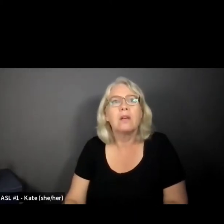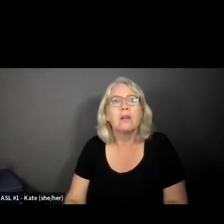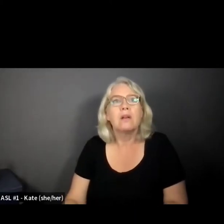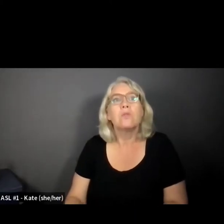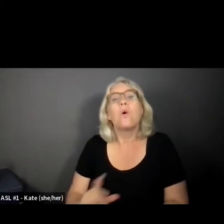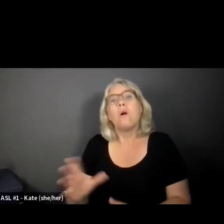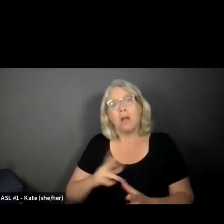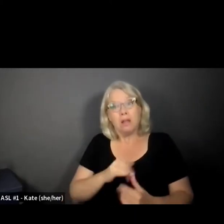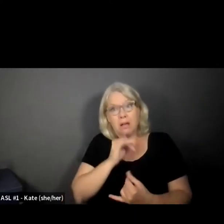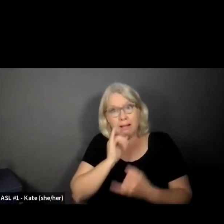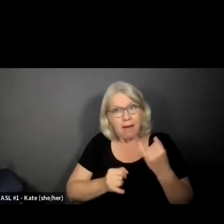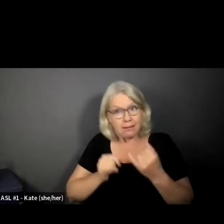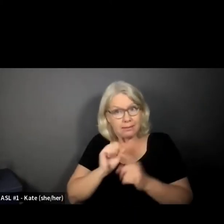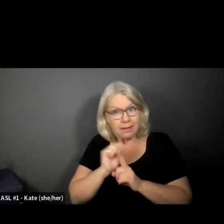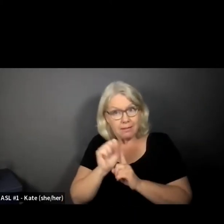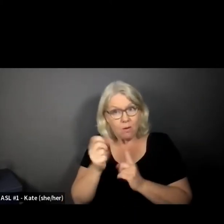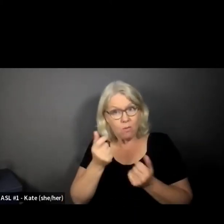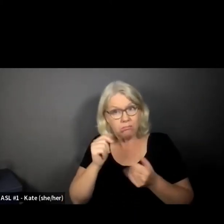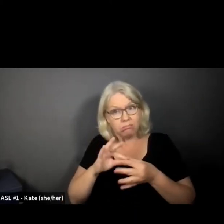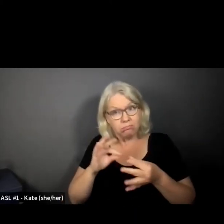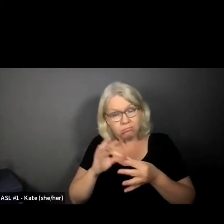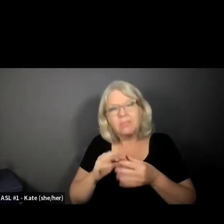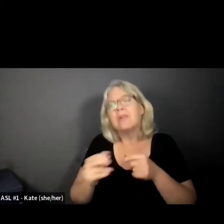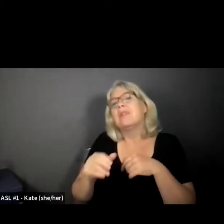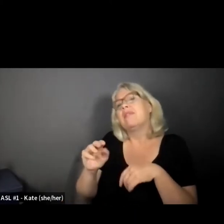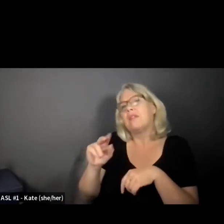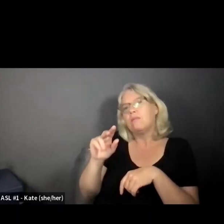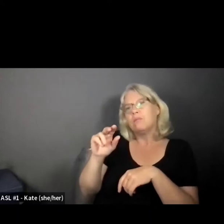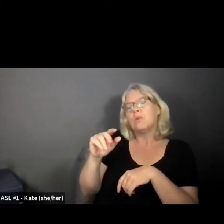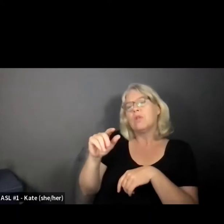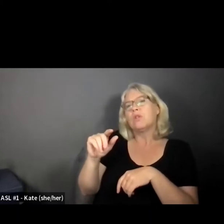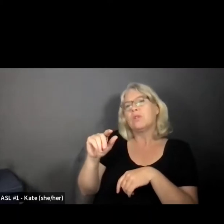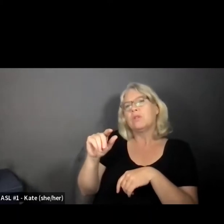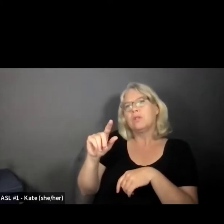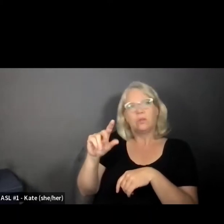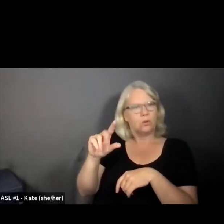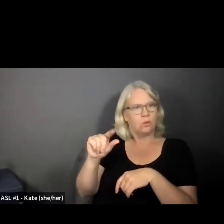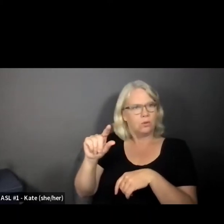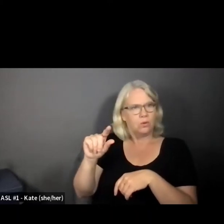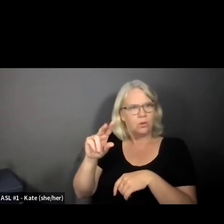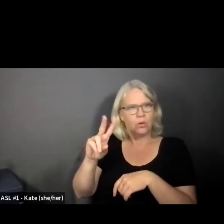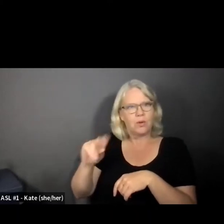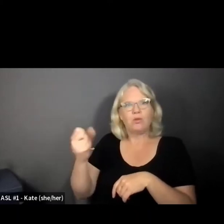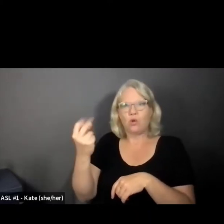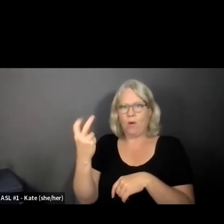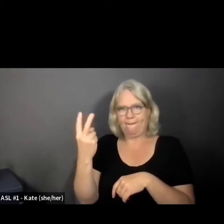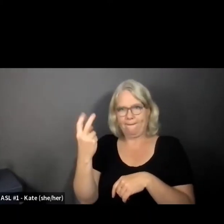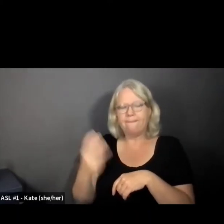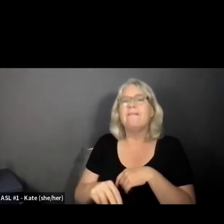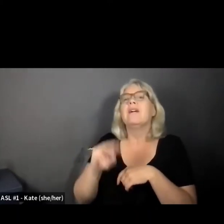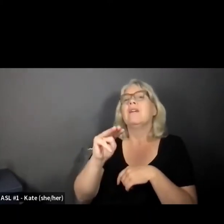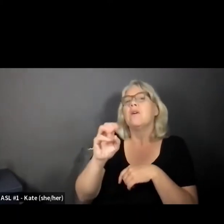THE DECISION IN MOORE VERSUS BRITISH COLUMBIA WHICH CIRCLES BACK TO OUR HAY DAY OF THE EDUCATION